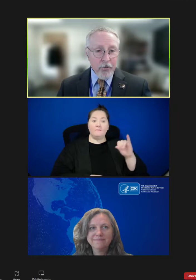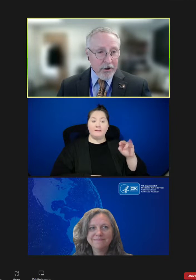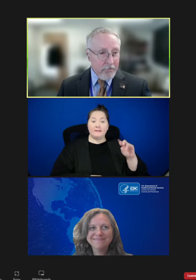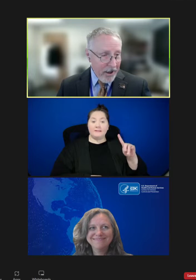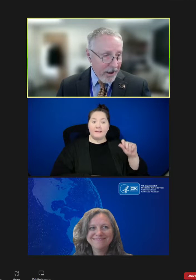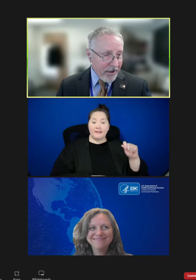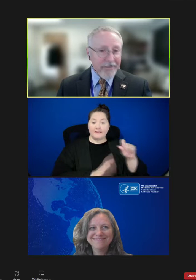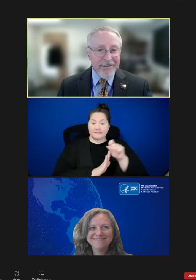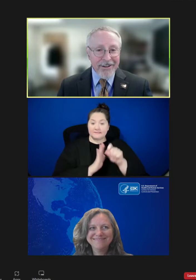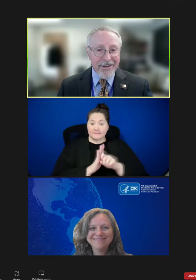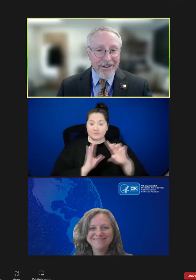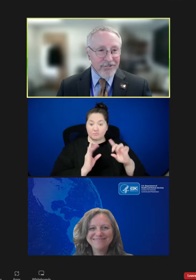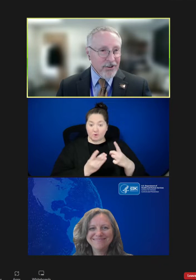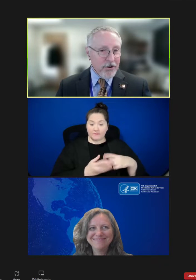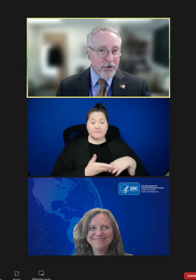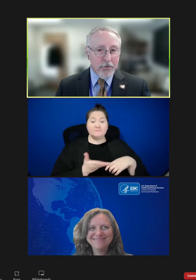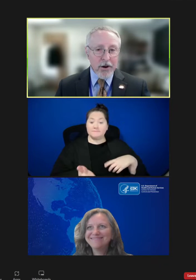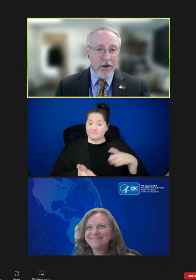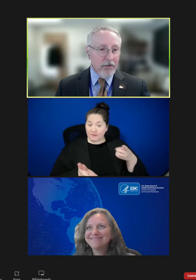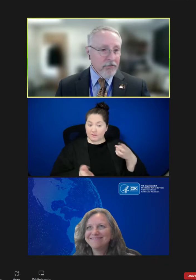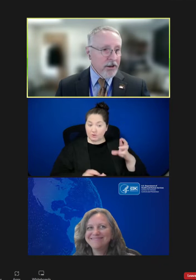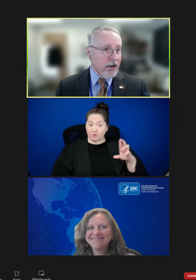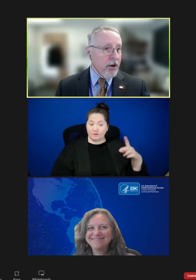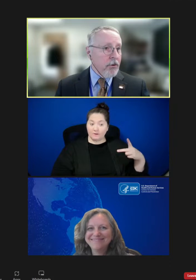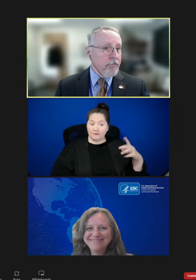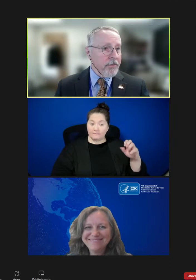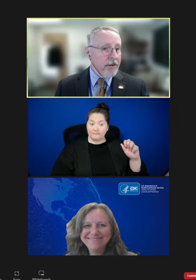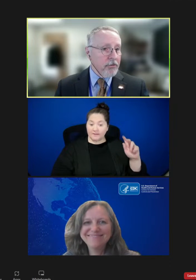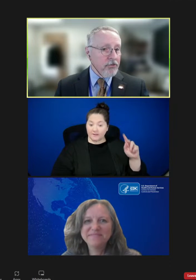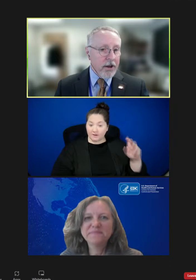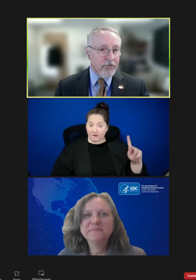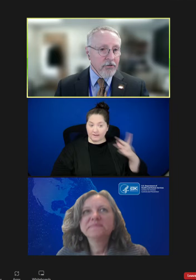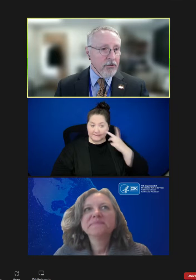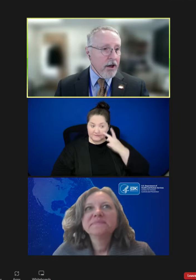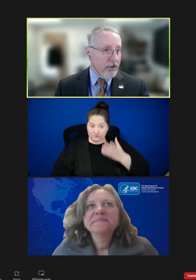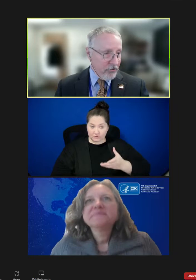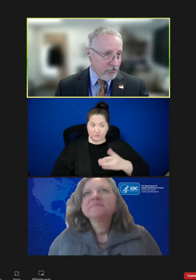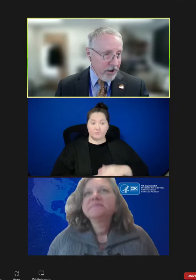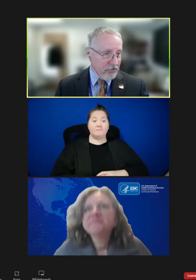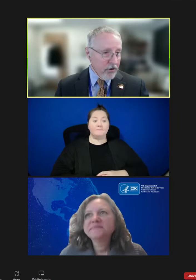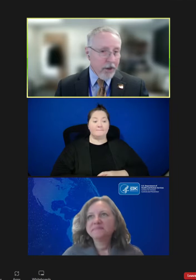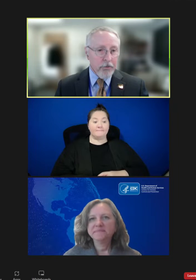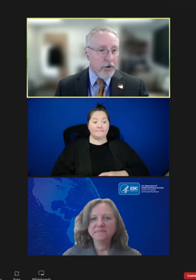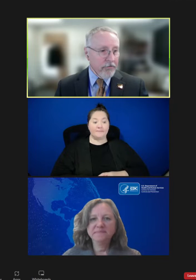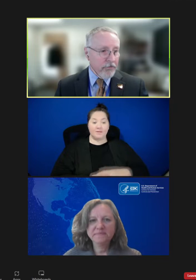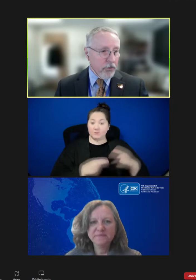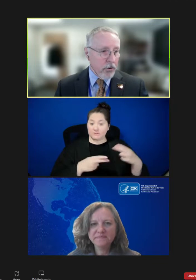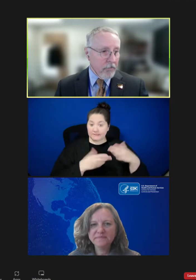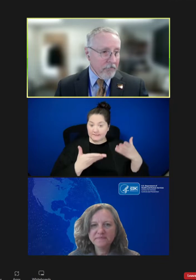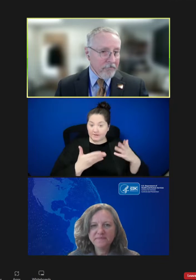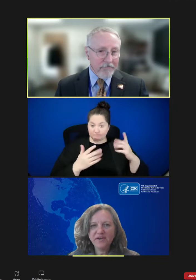welcome back. I see you on video. Your slides are up. You have the floor.